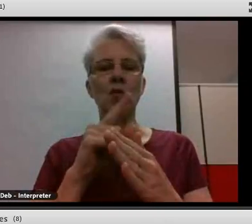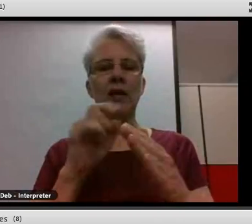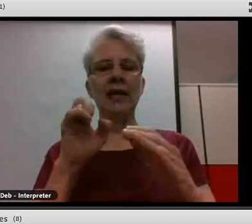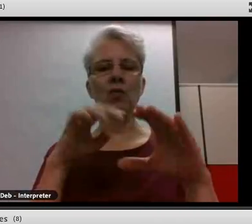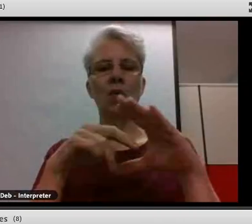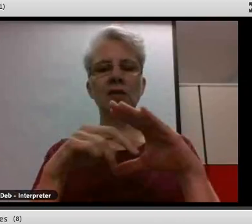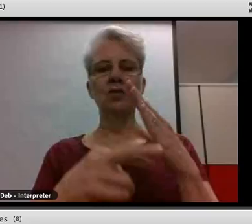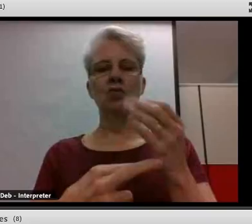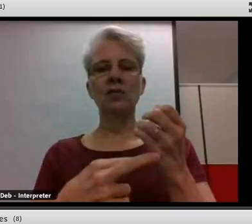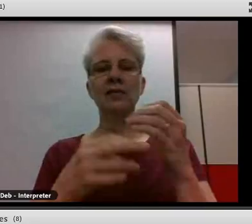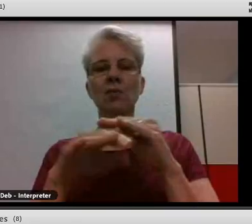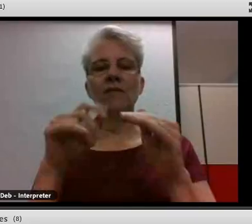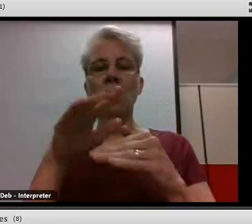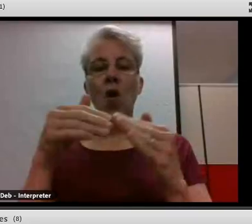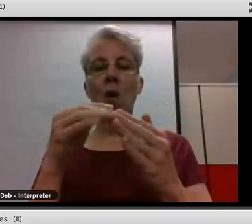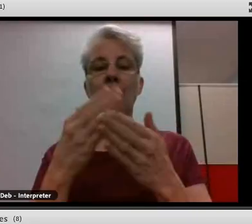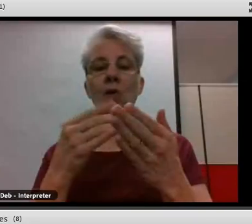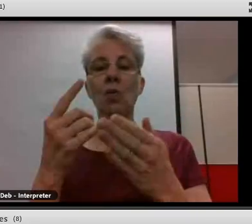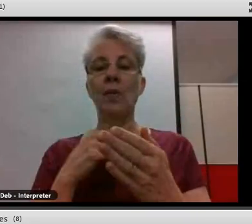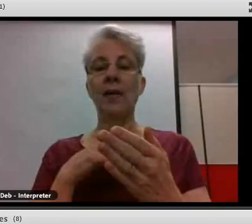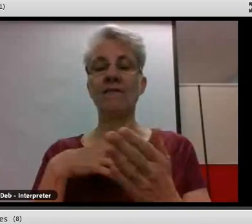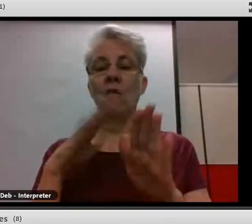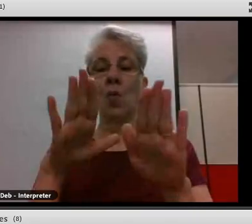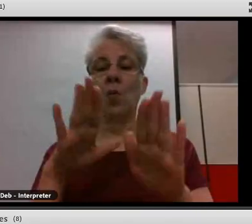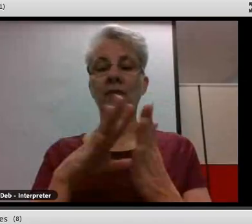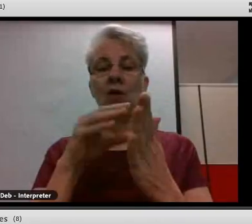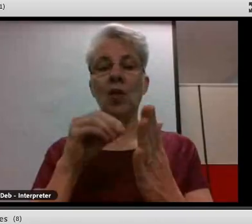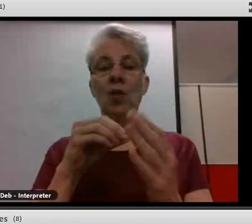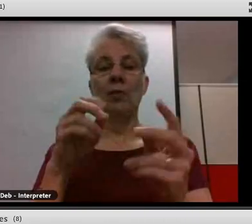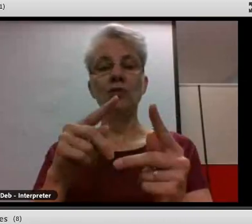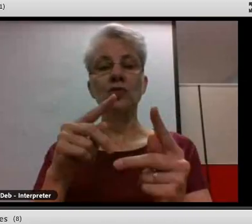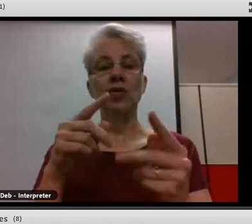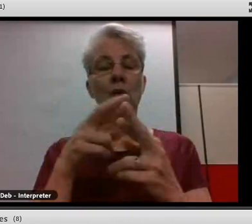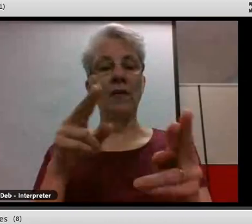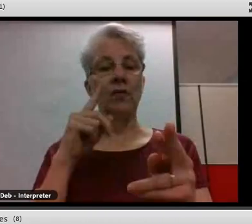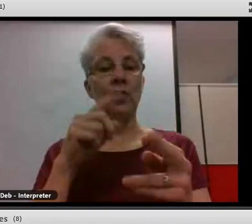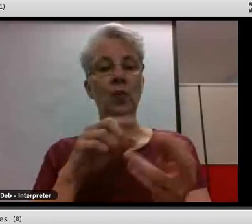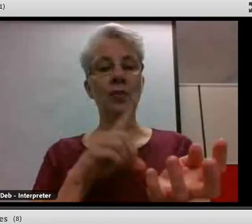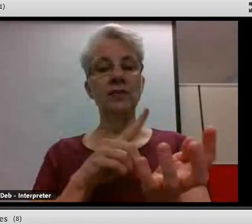Ensuring Your e-Resources are Accessible to All Part 1."